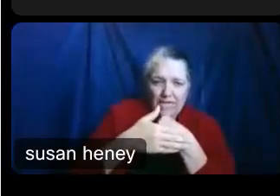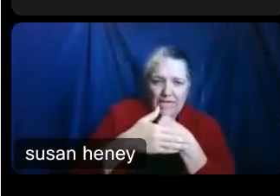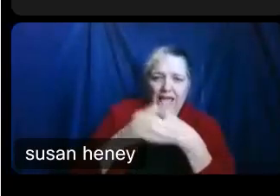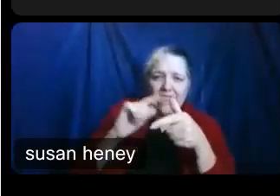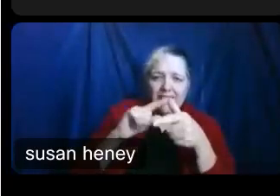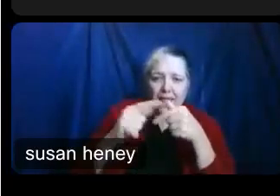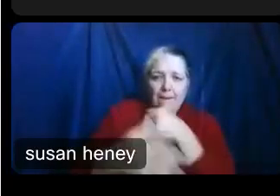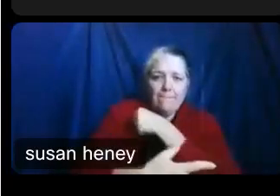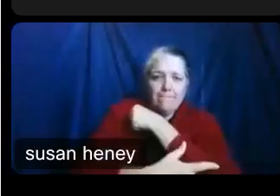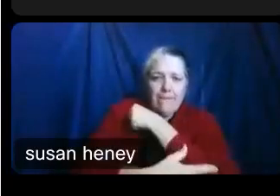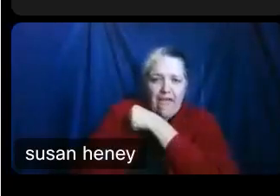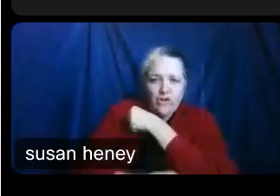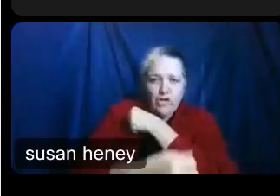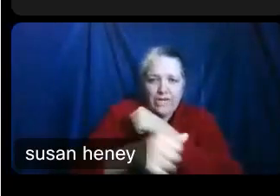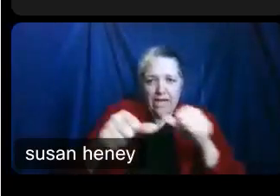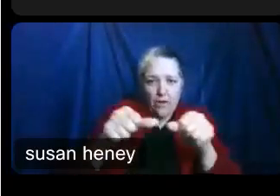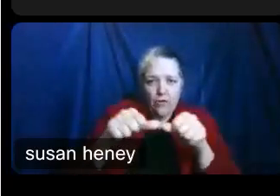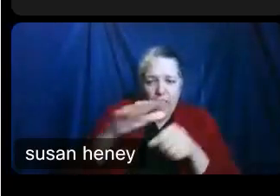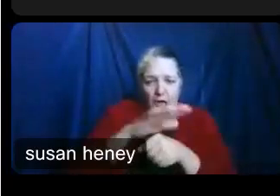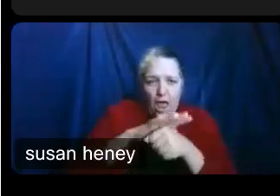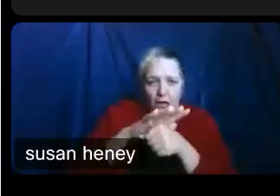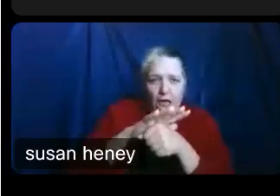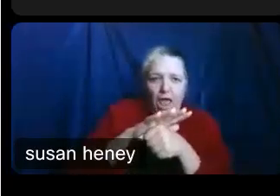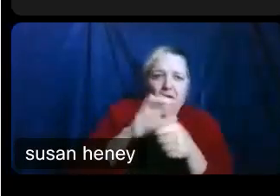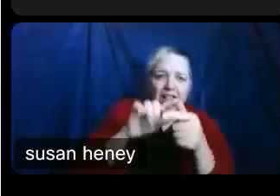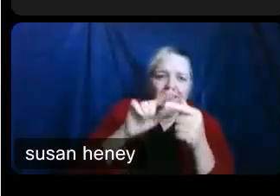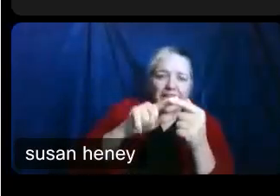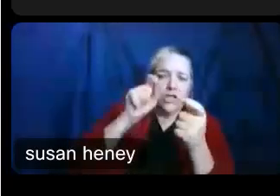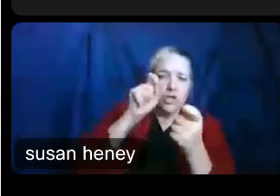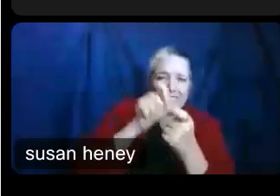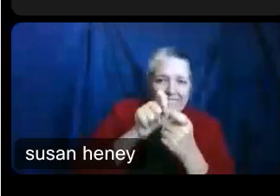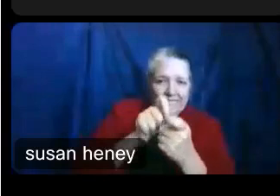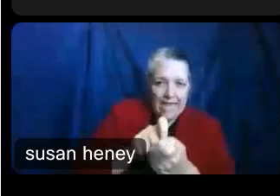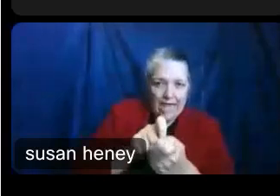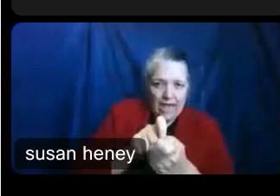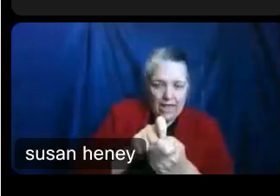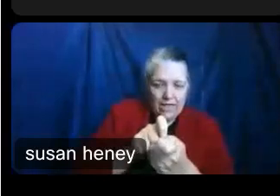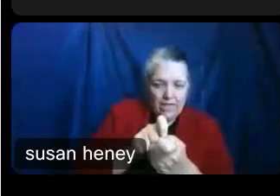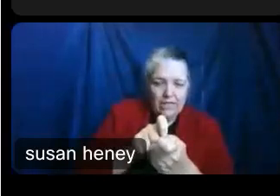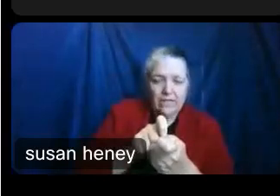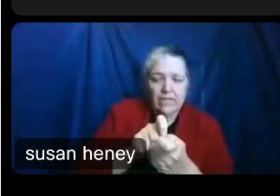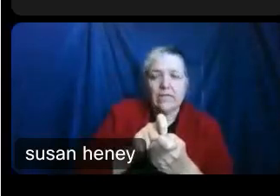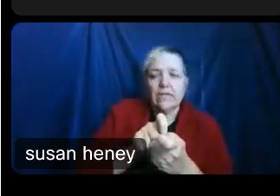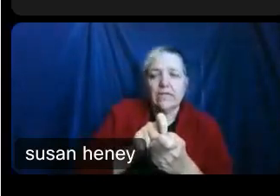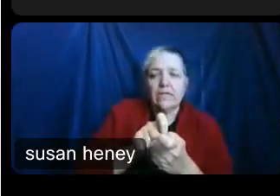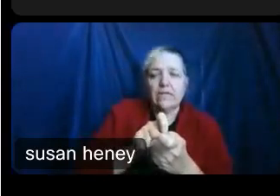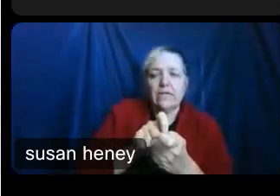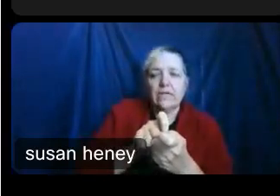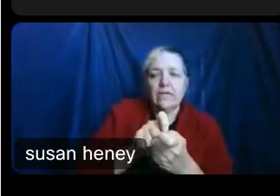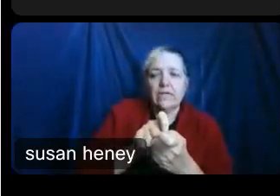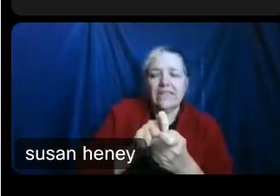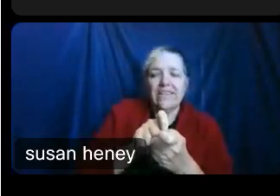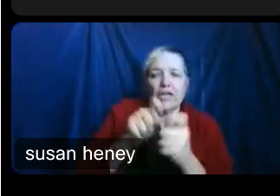you can also select the detailed tables that would go into the survey American Community